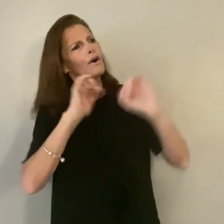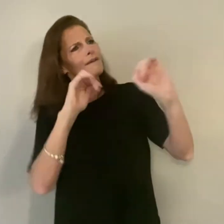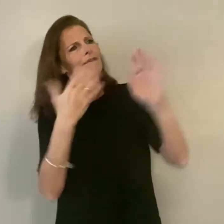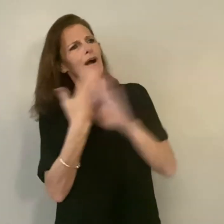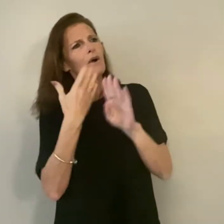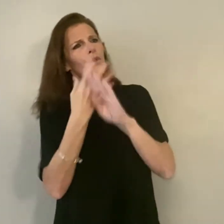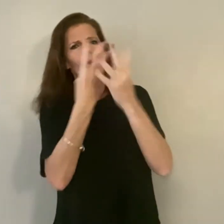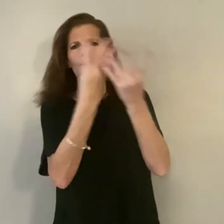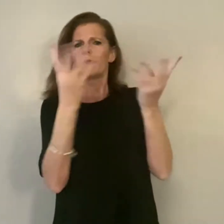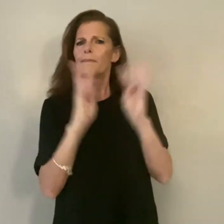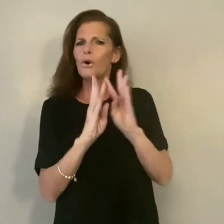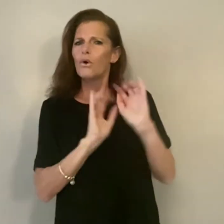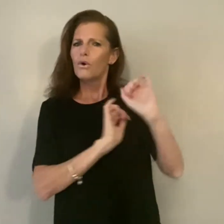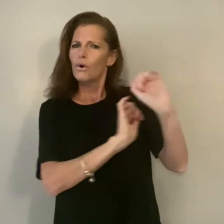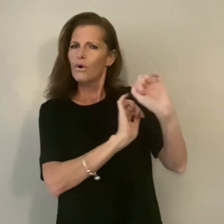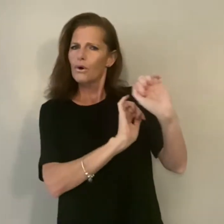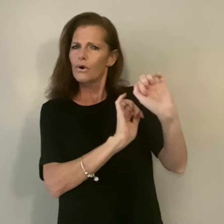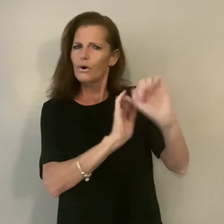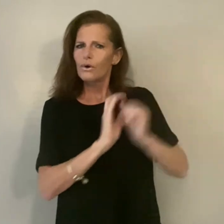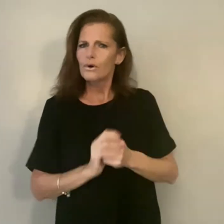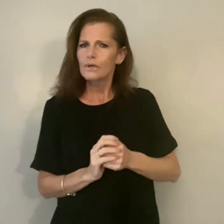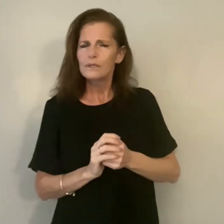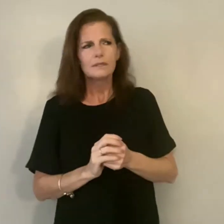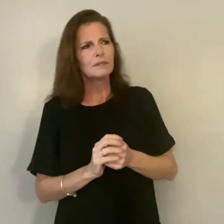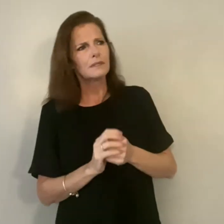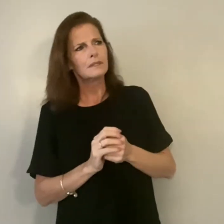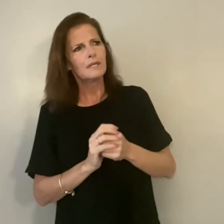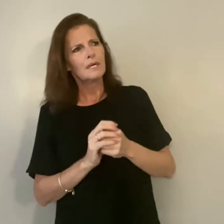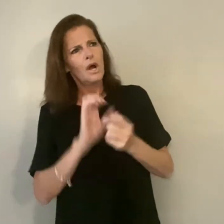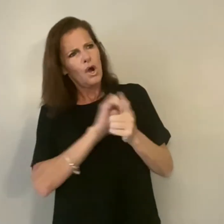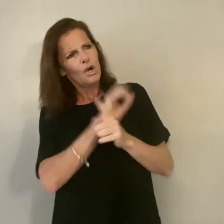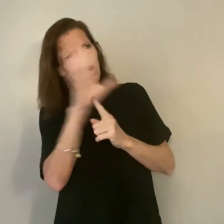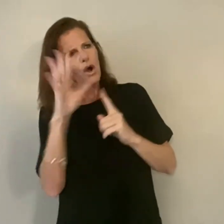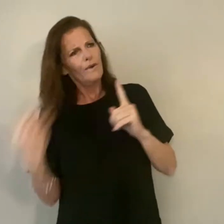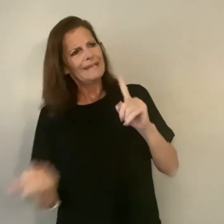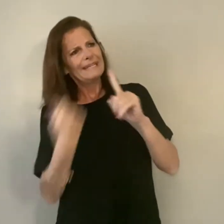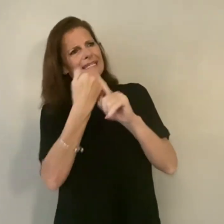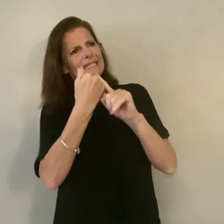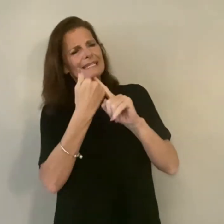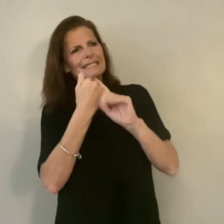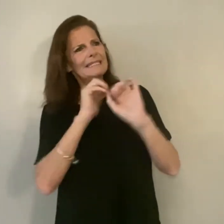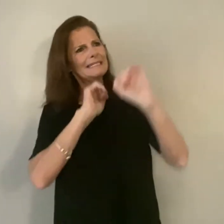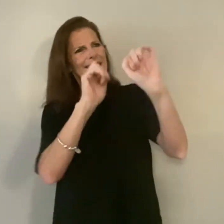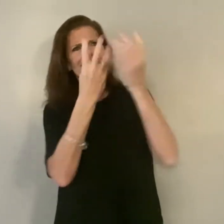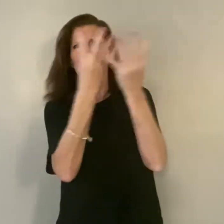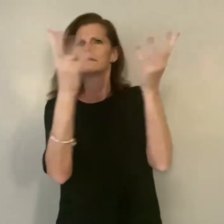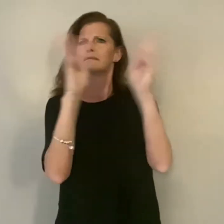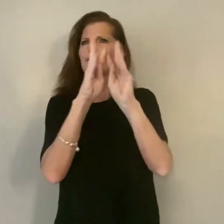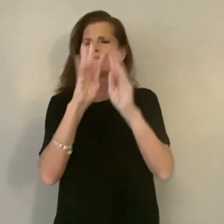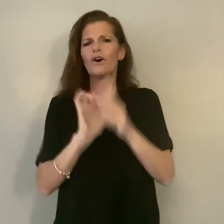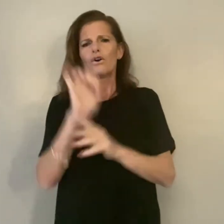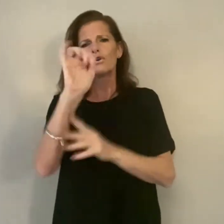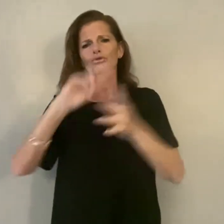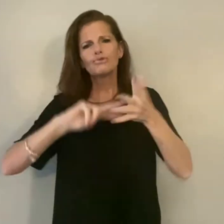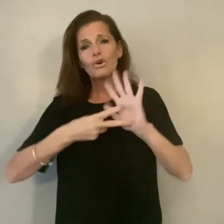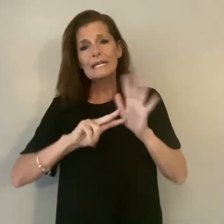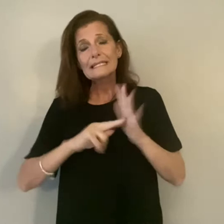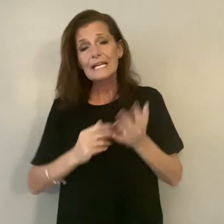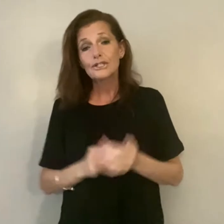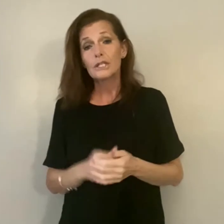about your work with boards and how COVID has impacted on the work of boards in the cultural sector?